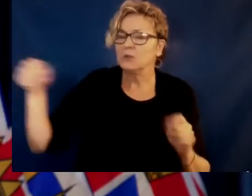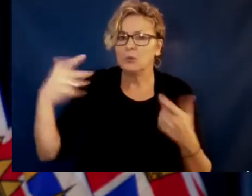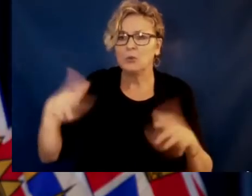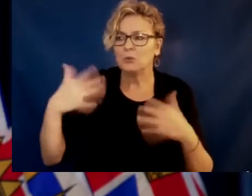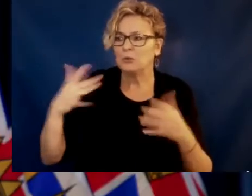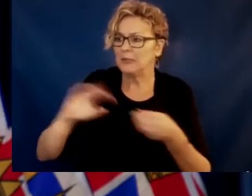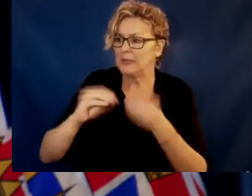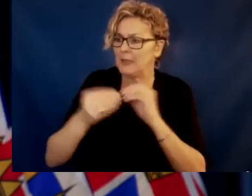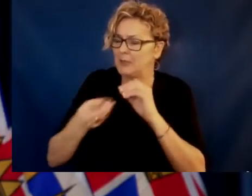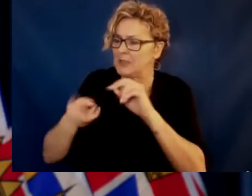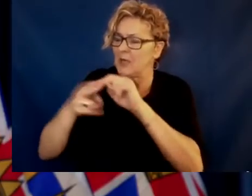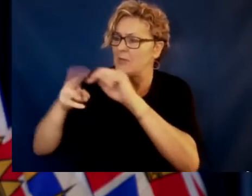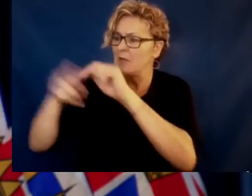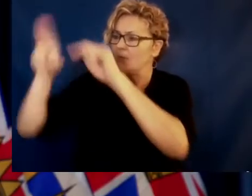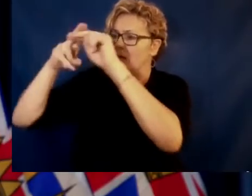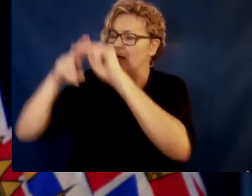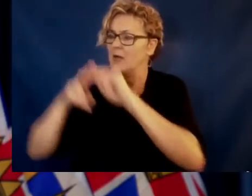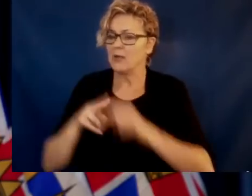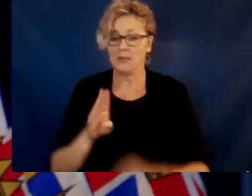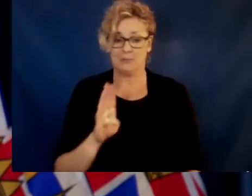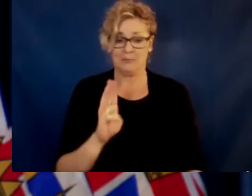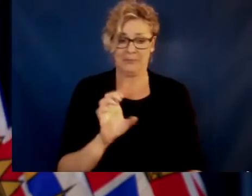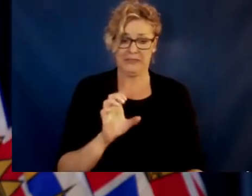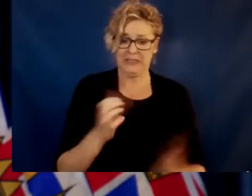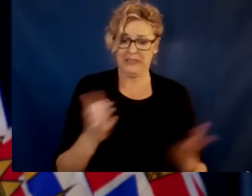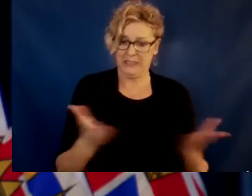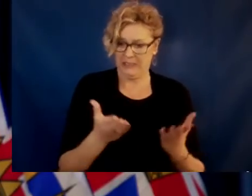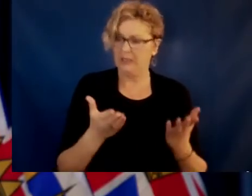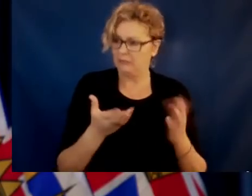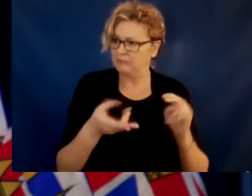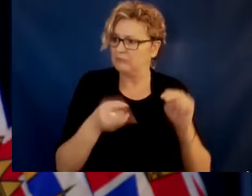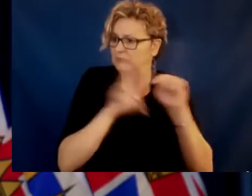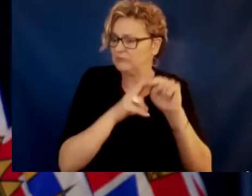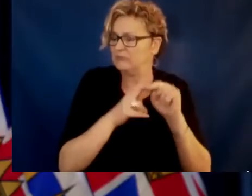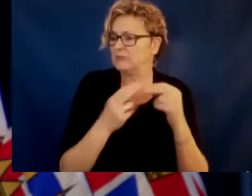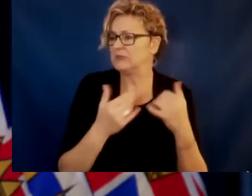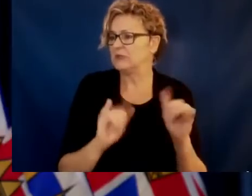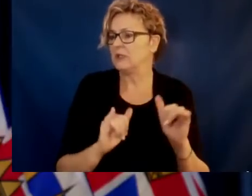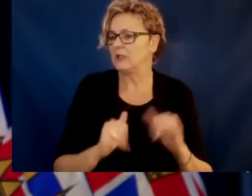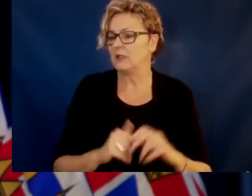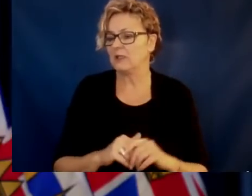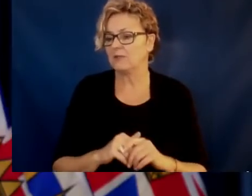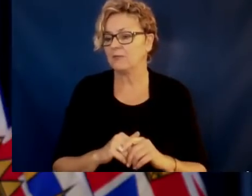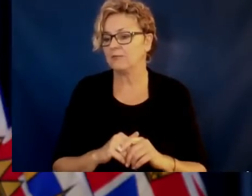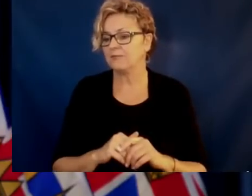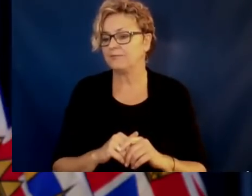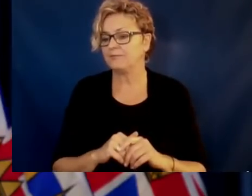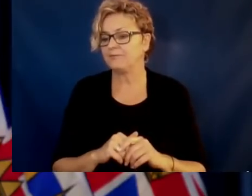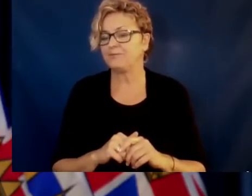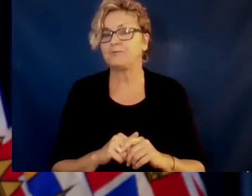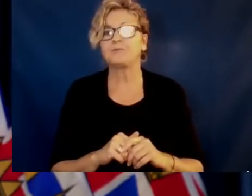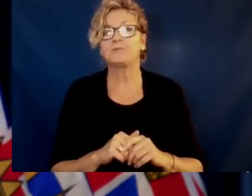province just yesterday in is. I think what we're seeing and the fact that we are